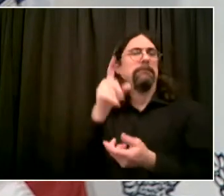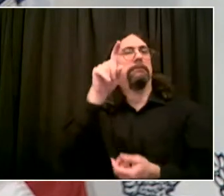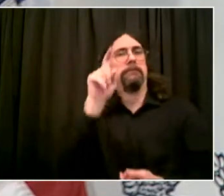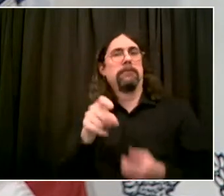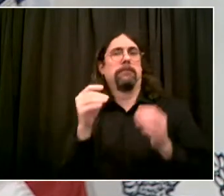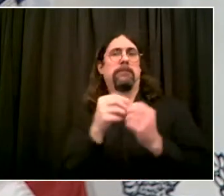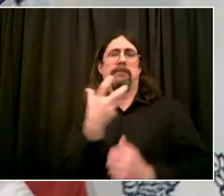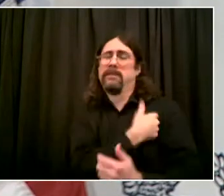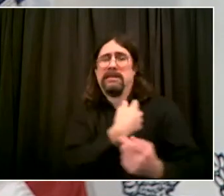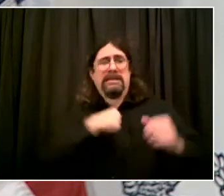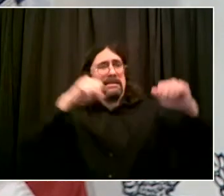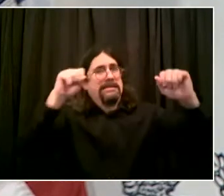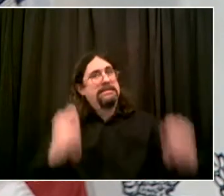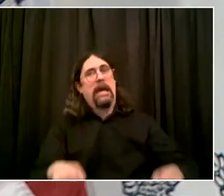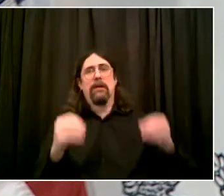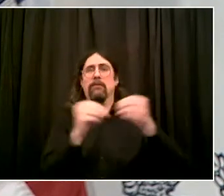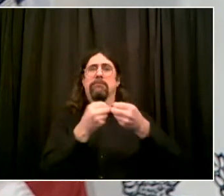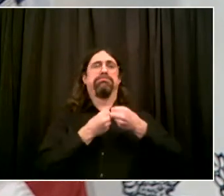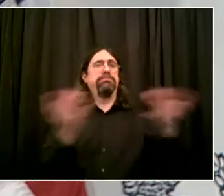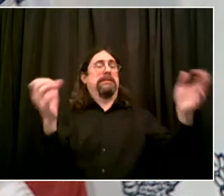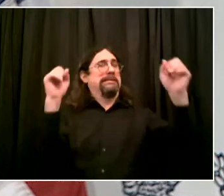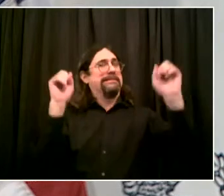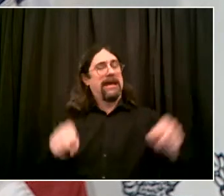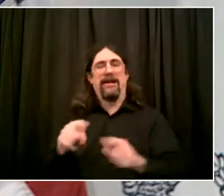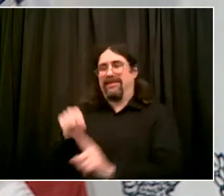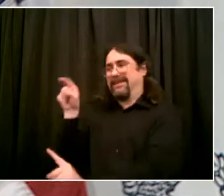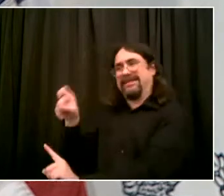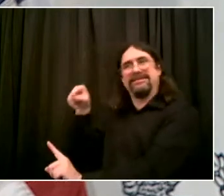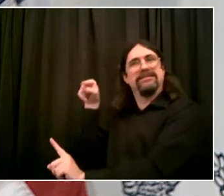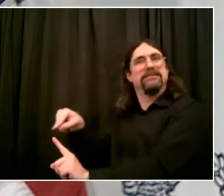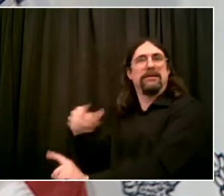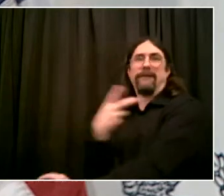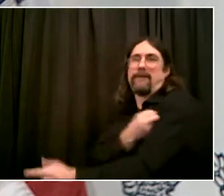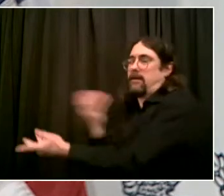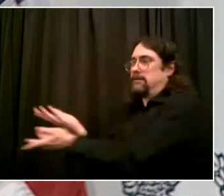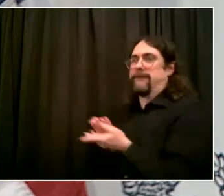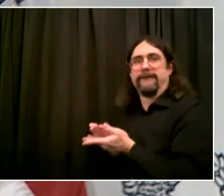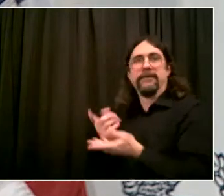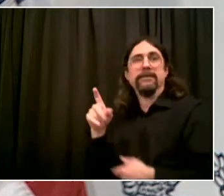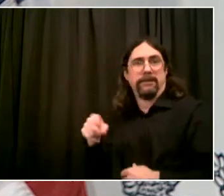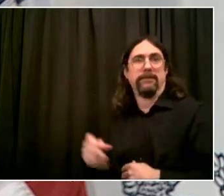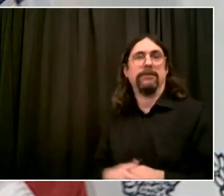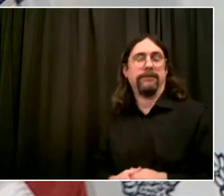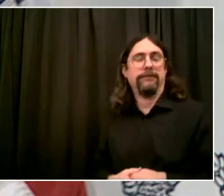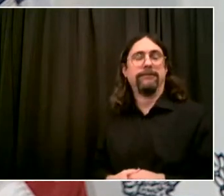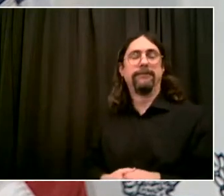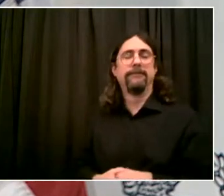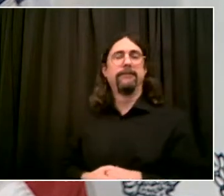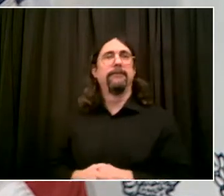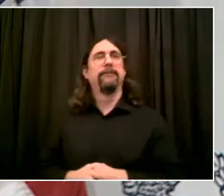TERM CARE FACILITY PLAN, SPECIFIC SUPPLIES OF VAVACCINE THAT HAVE BEEN HELD APPTAR F FRO LONG-